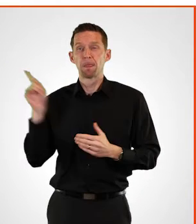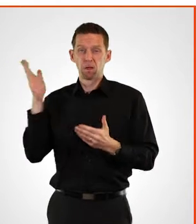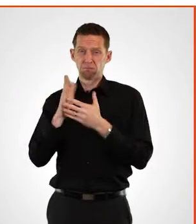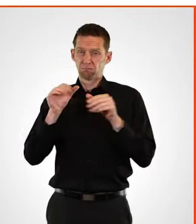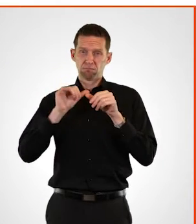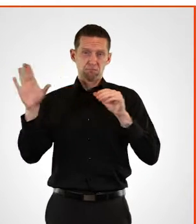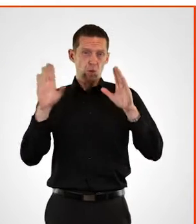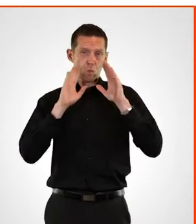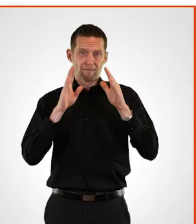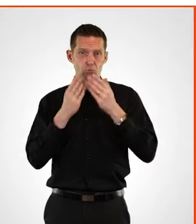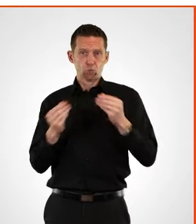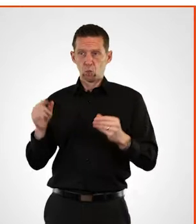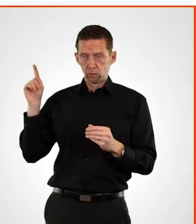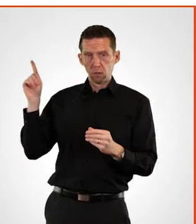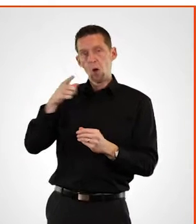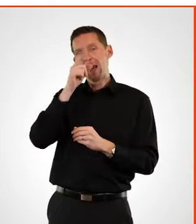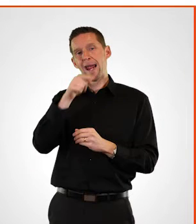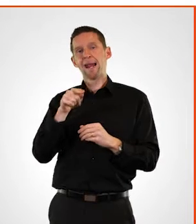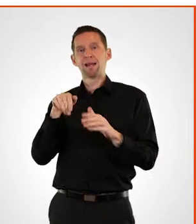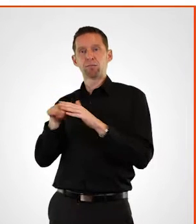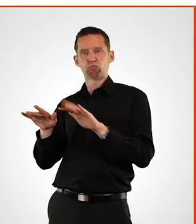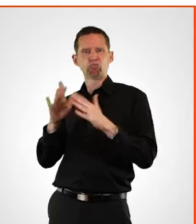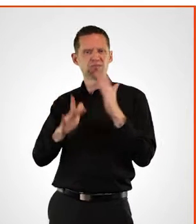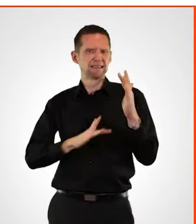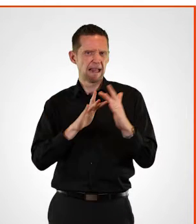and this is a wonderful resource that allows you to go...